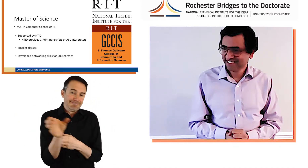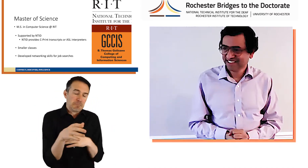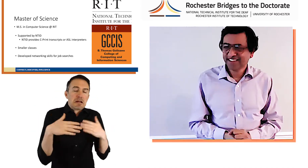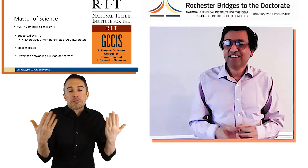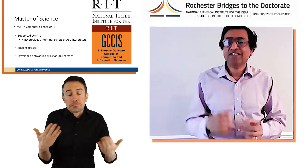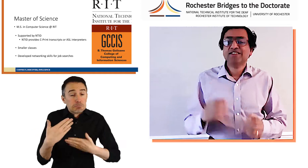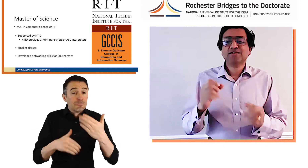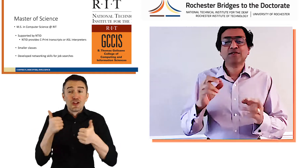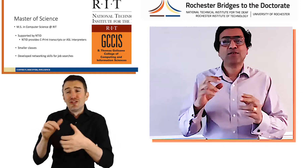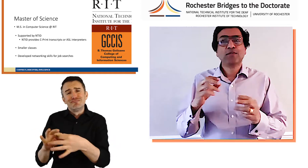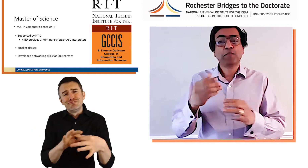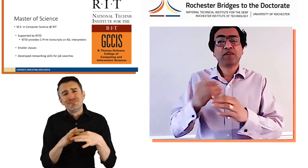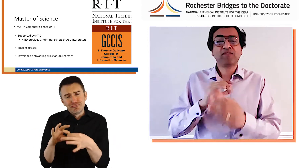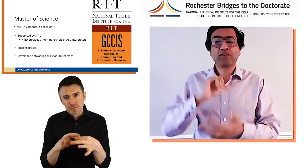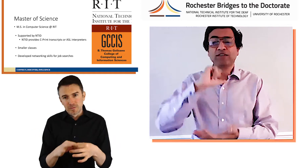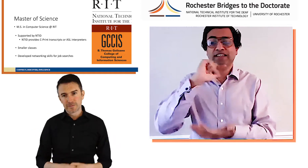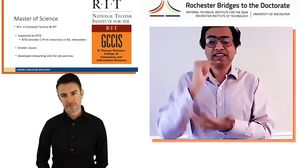able to get good grades.